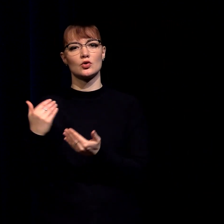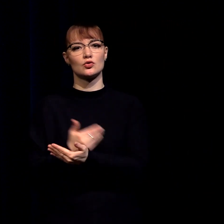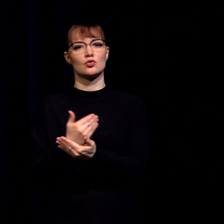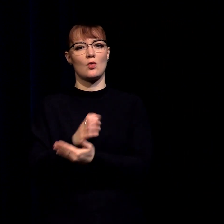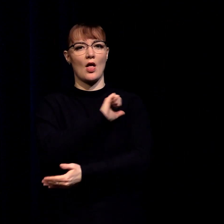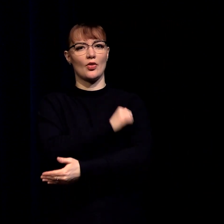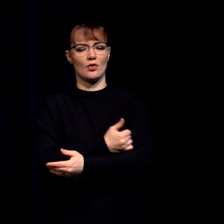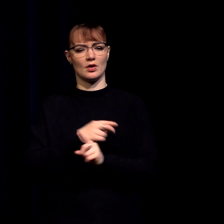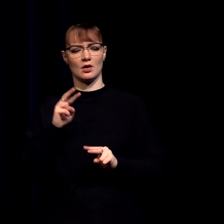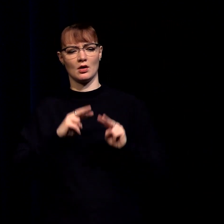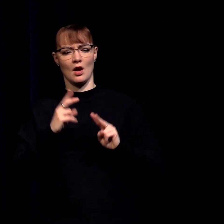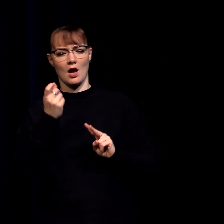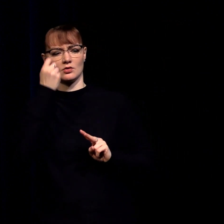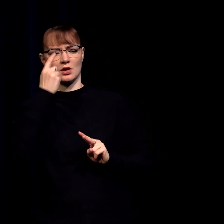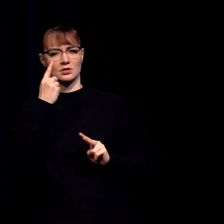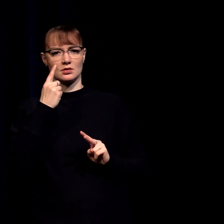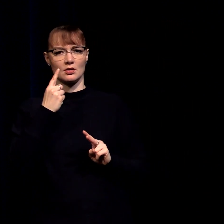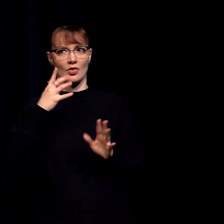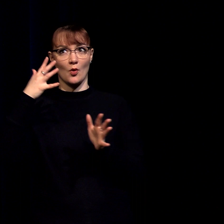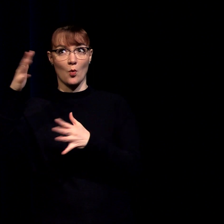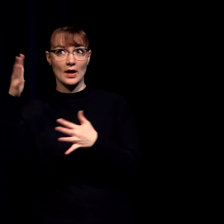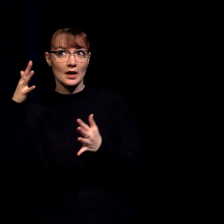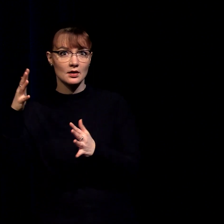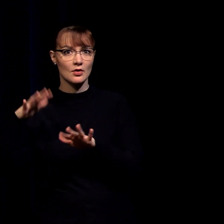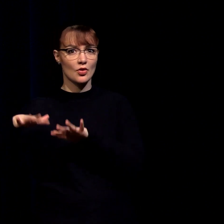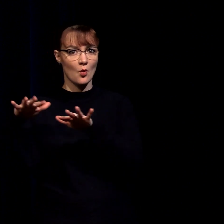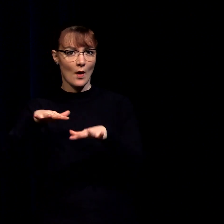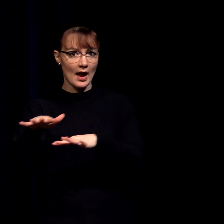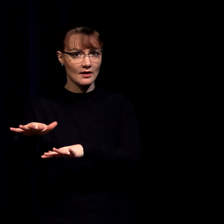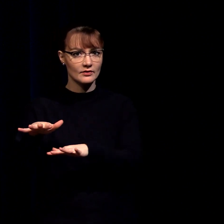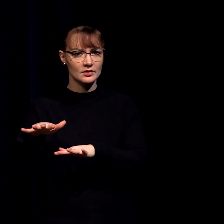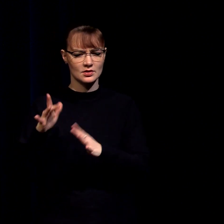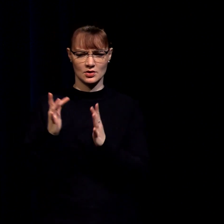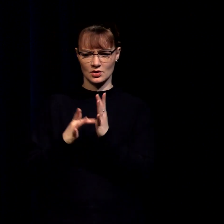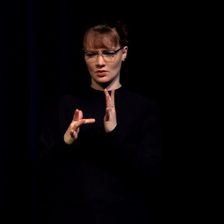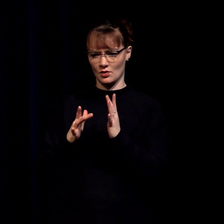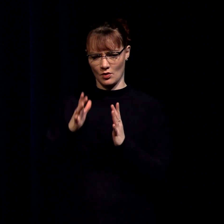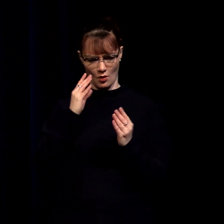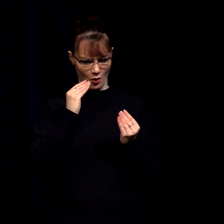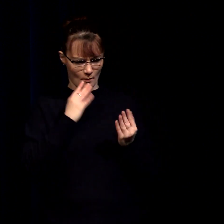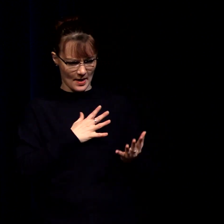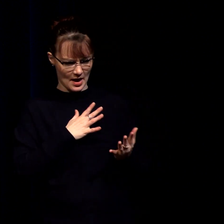Even the wind in the waves come under this person's authority.